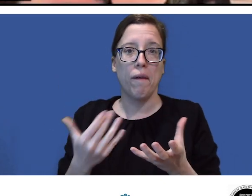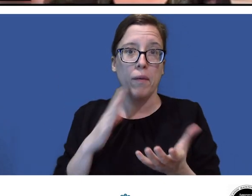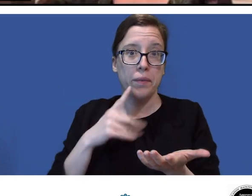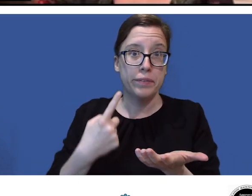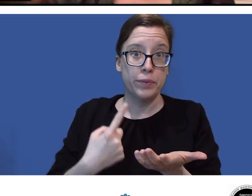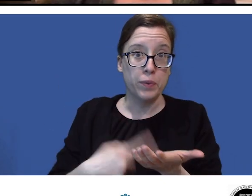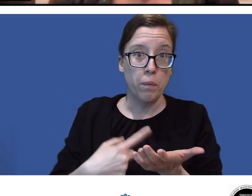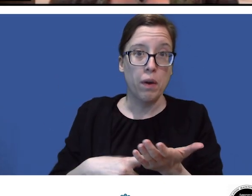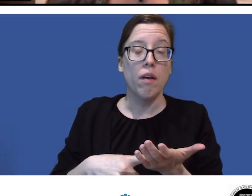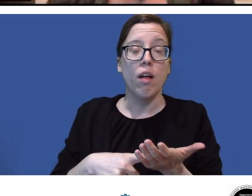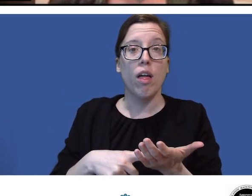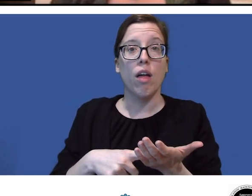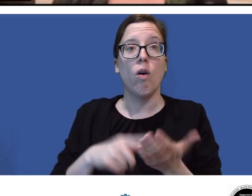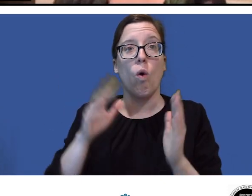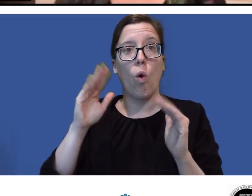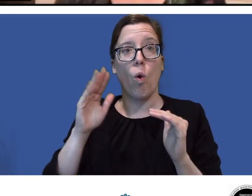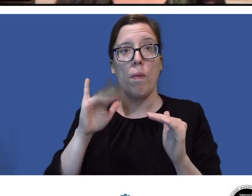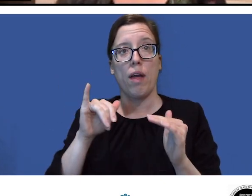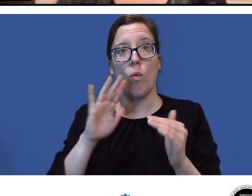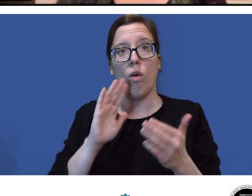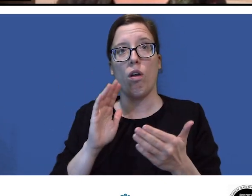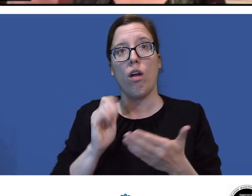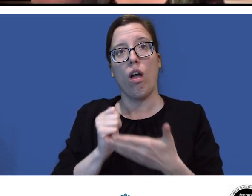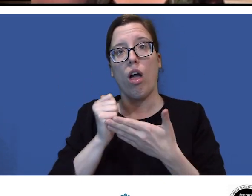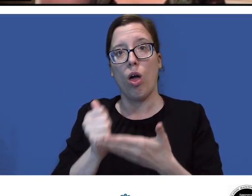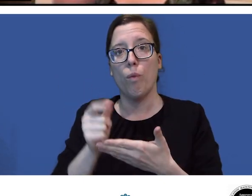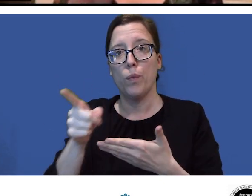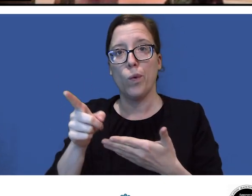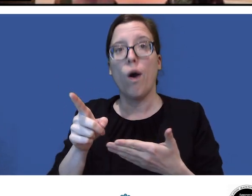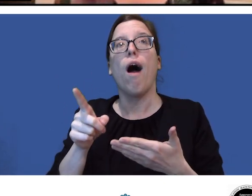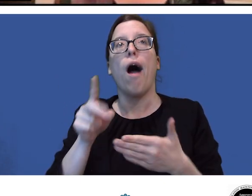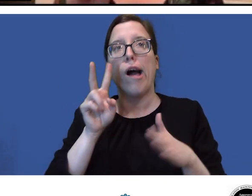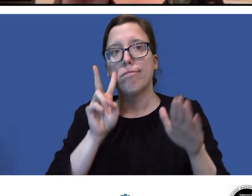anticipatory set of what's to come and then you can say, "Oh, I don't have to ask that question